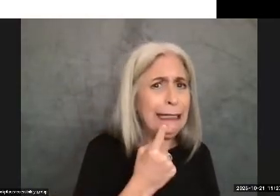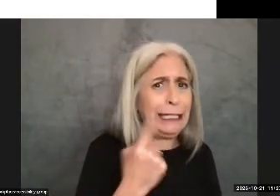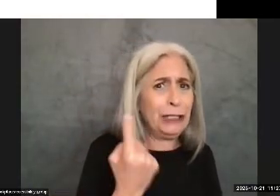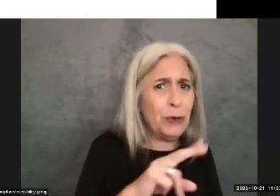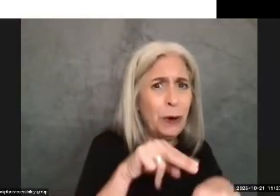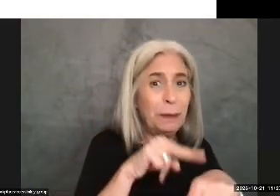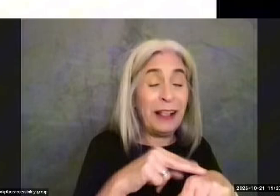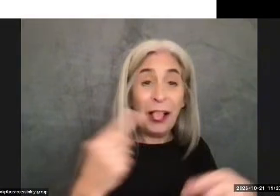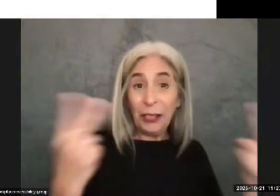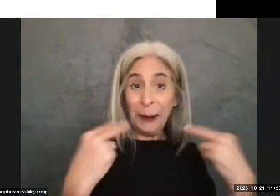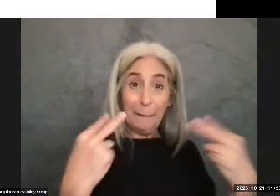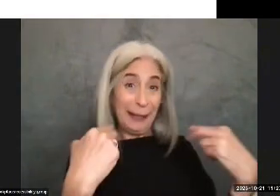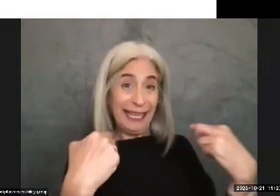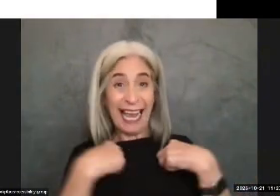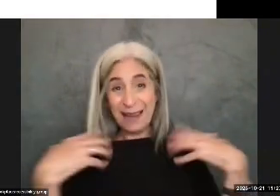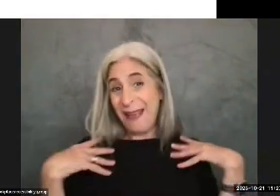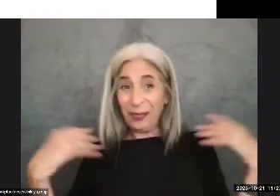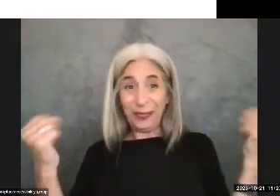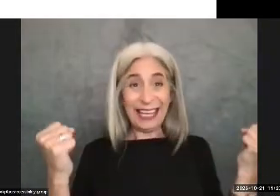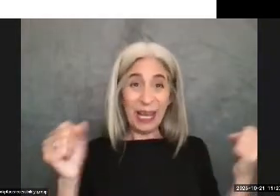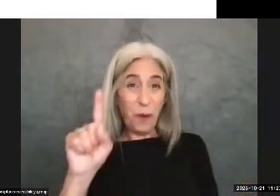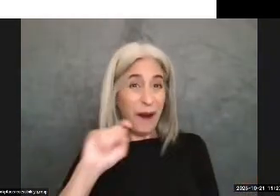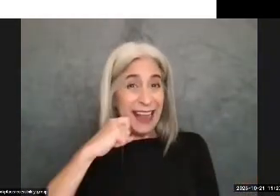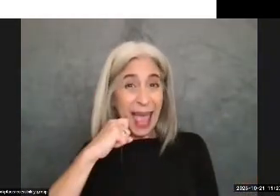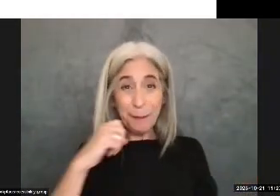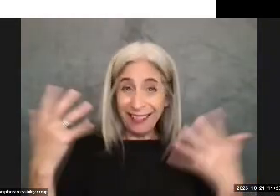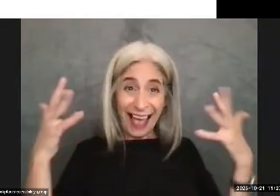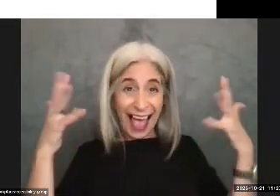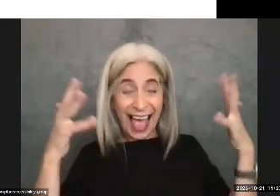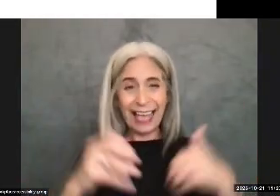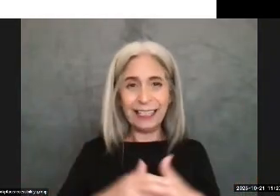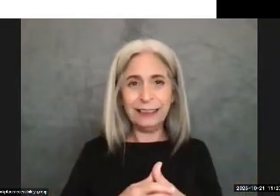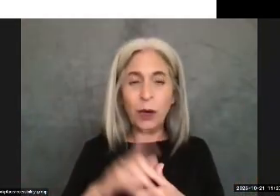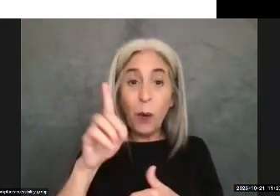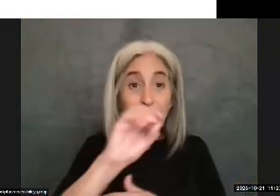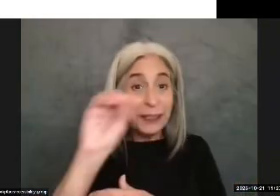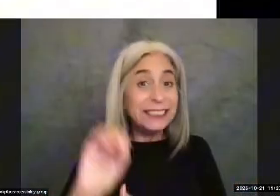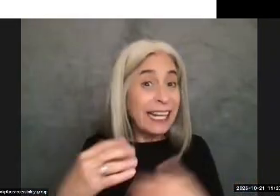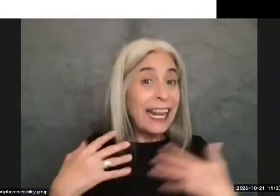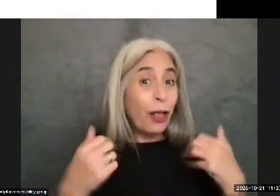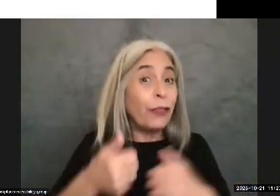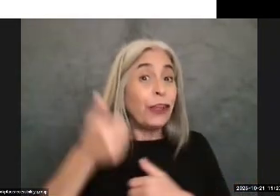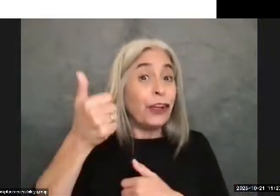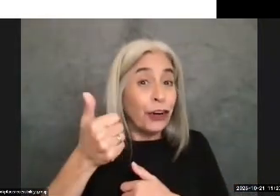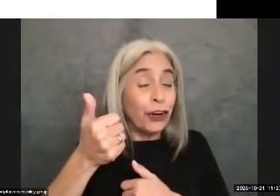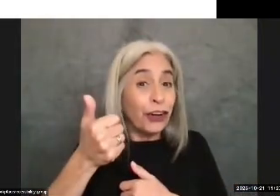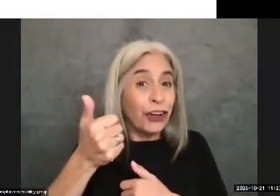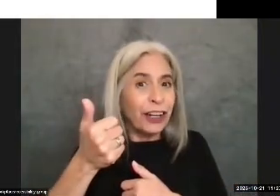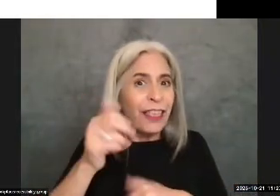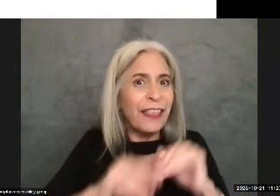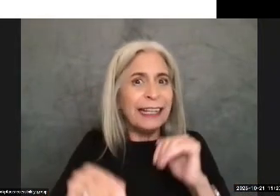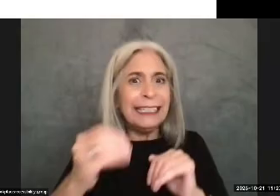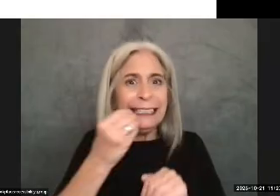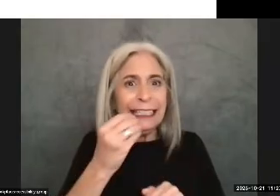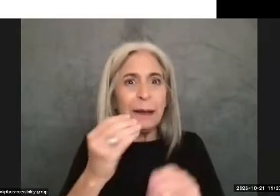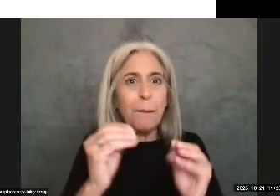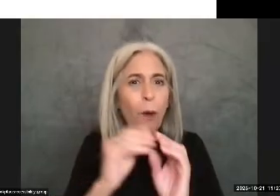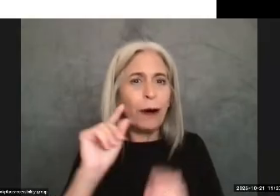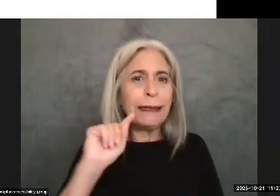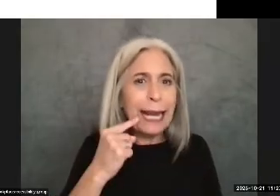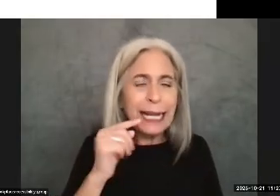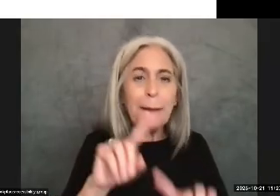Kathleen DeForest: You can't go, oh, yay, look at me, I'm super healthy. Like, you're 1% healthier than if you had eaten another candy bar.